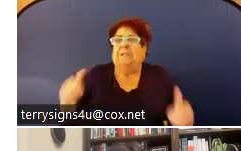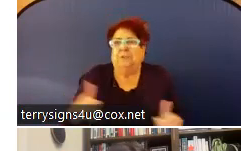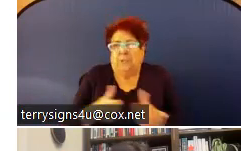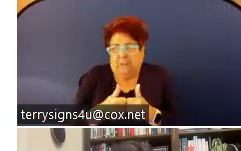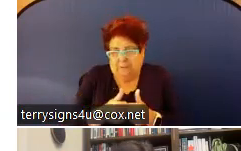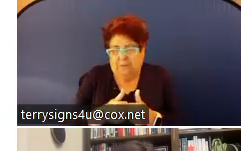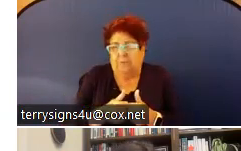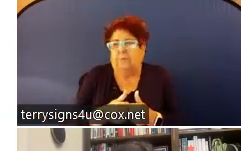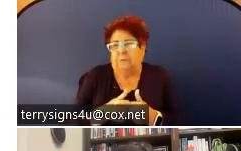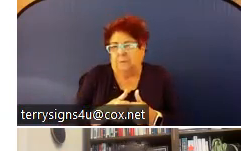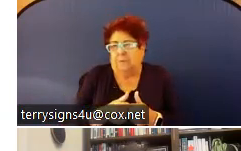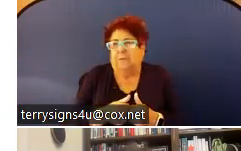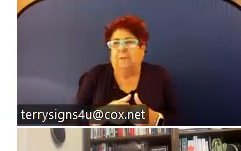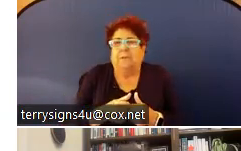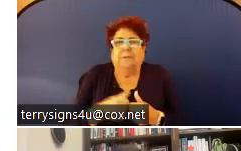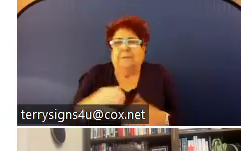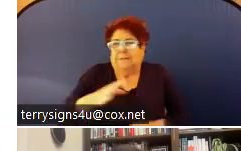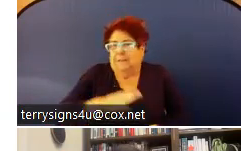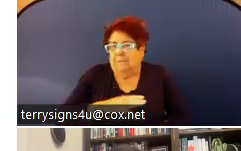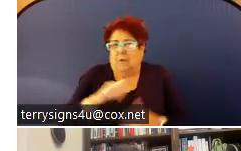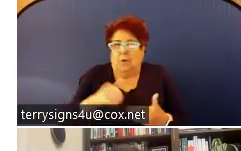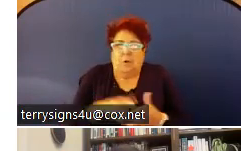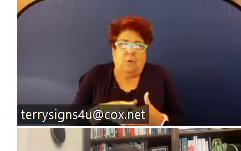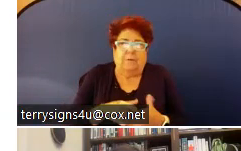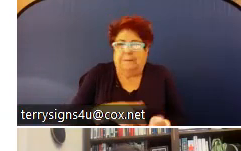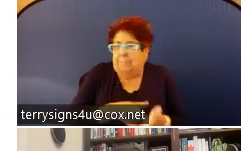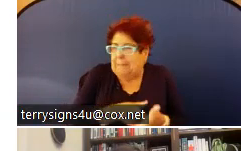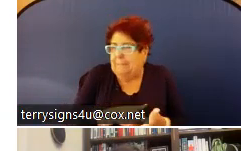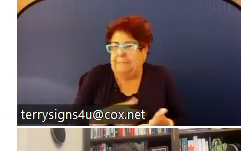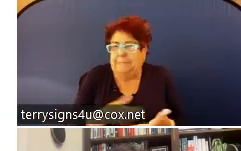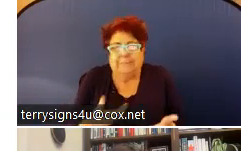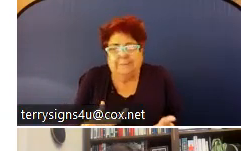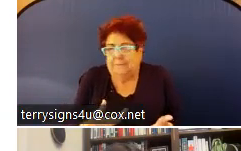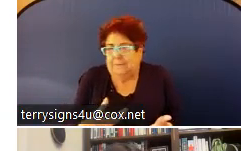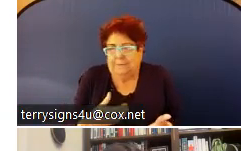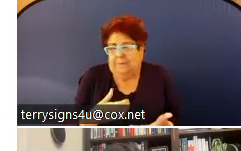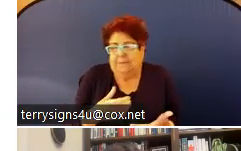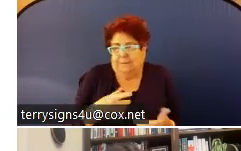is not possible right now. We have lots of different jurisdictions and eligibility